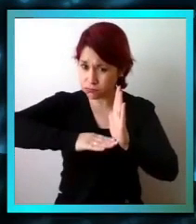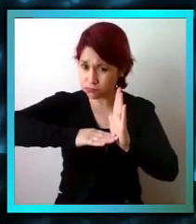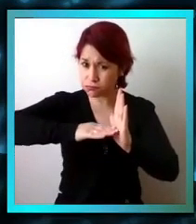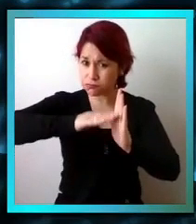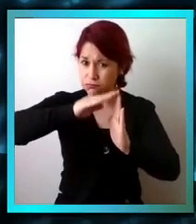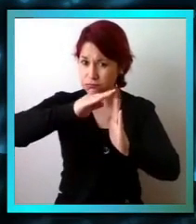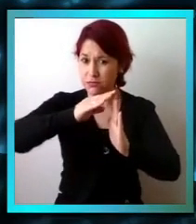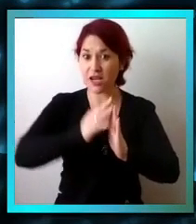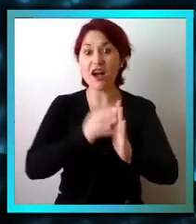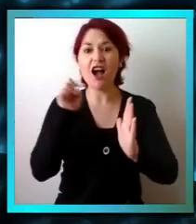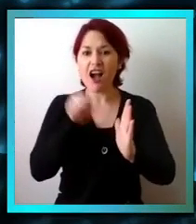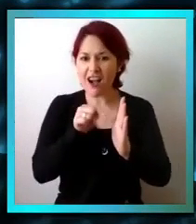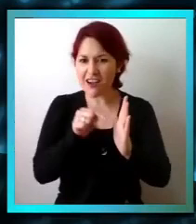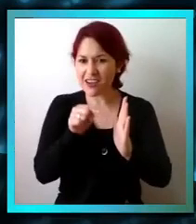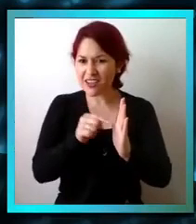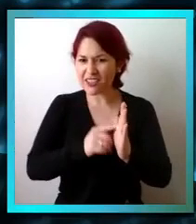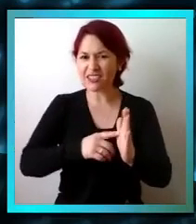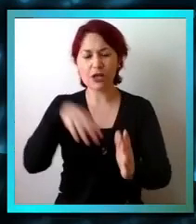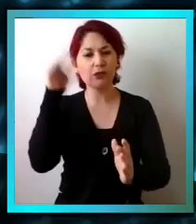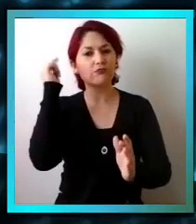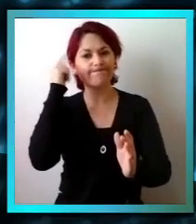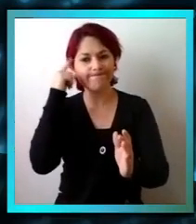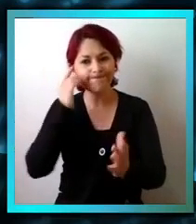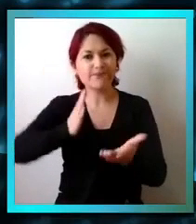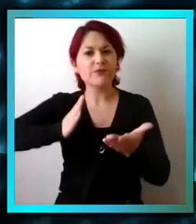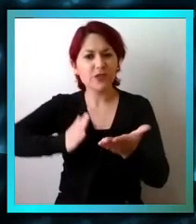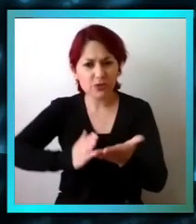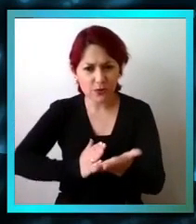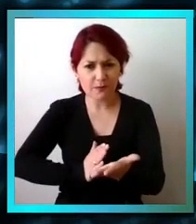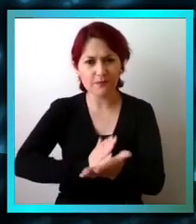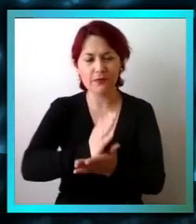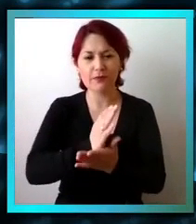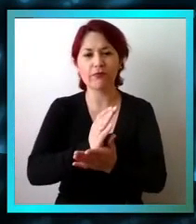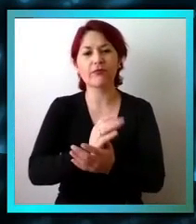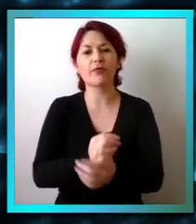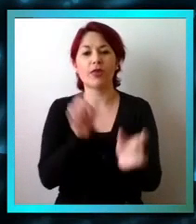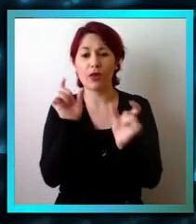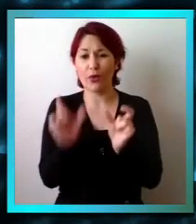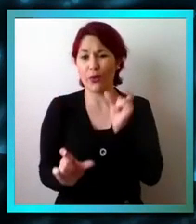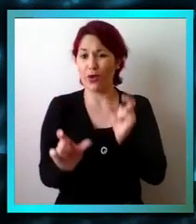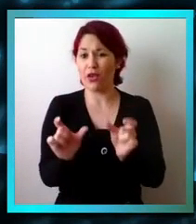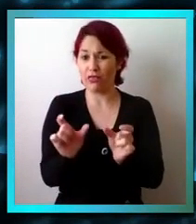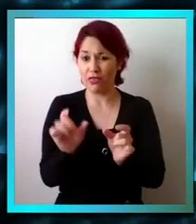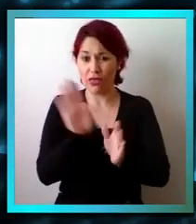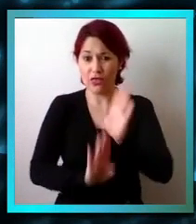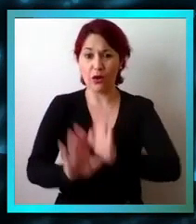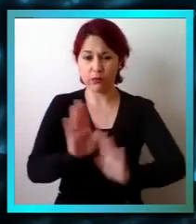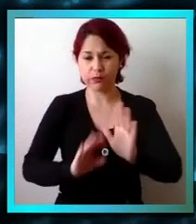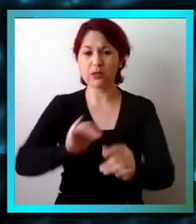cyber attacks but it's possible and the first solution uh which where we have uh that's our